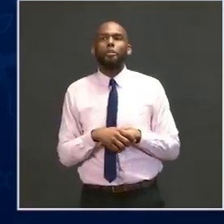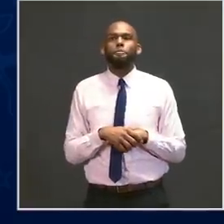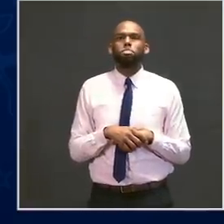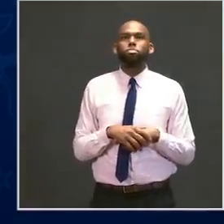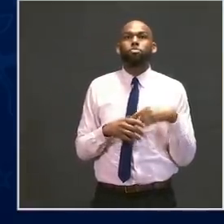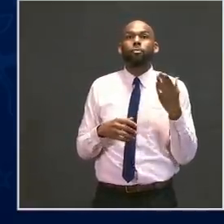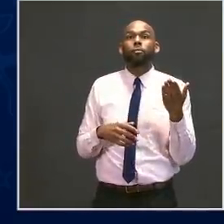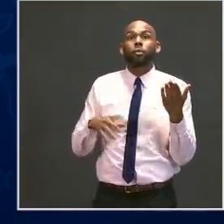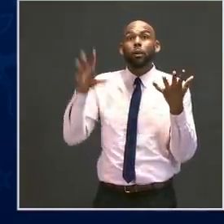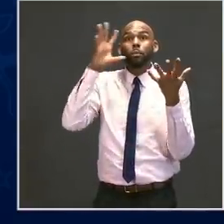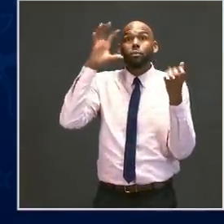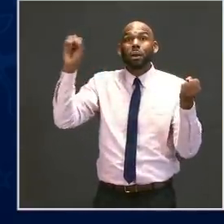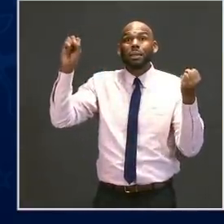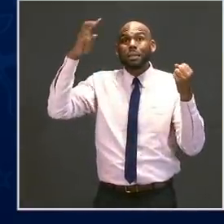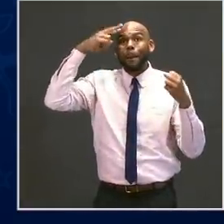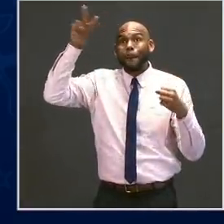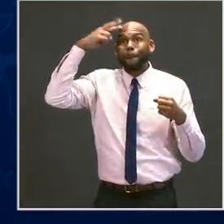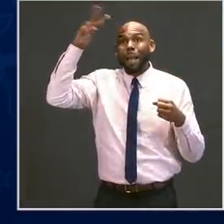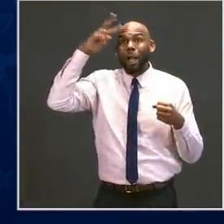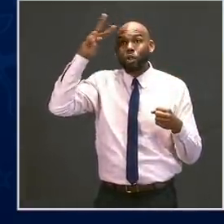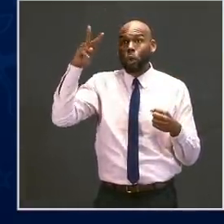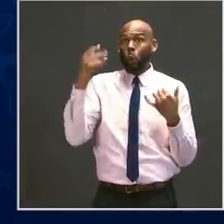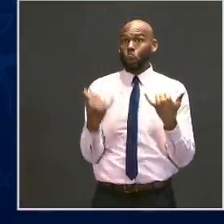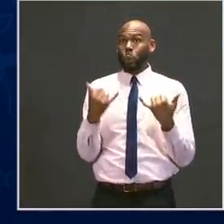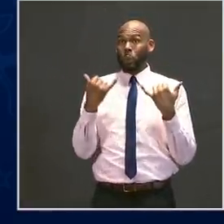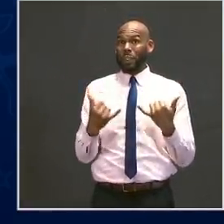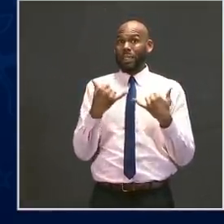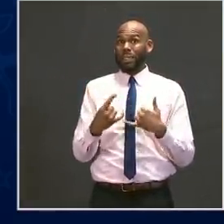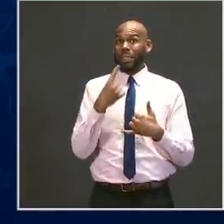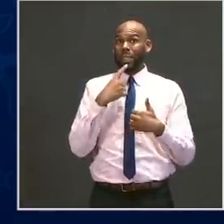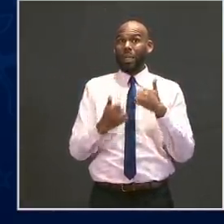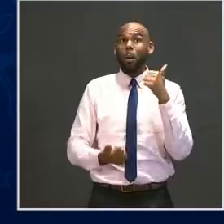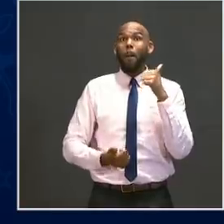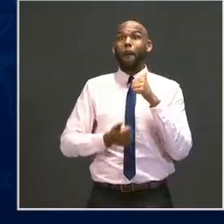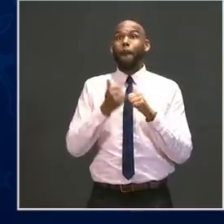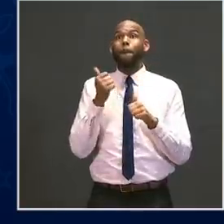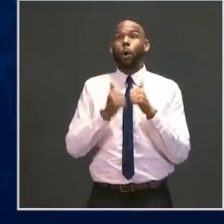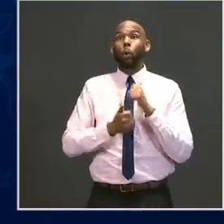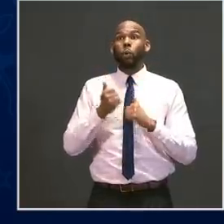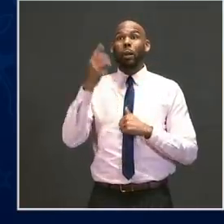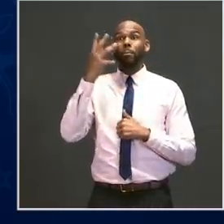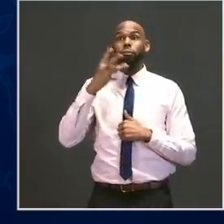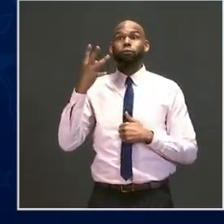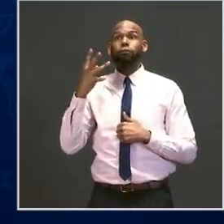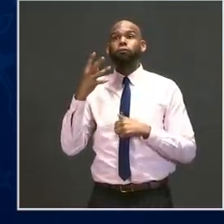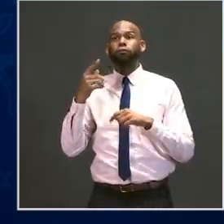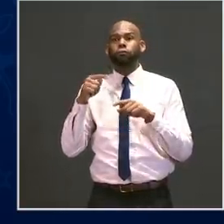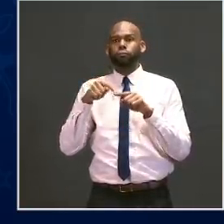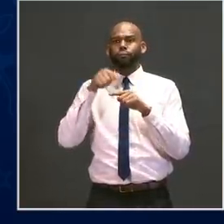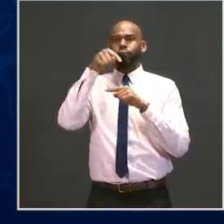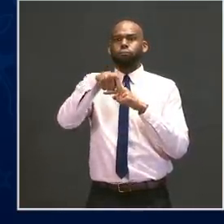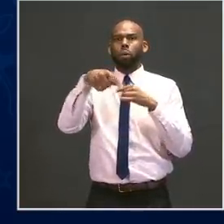stated in his press conference that most of the migrants that cross the border that -- you know, anecdotally,